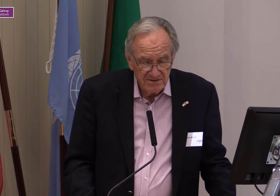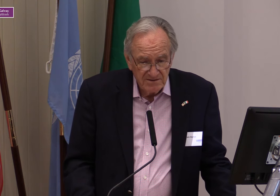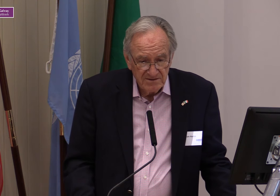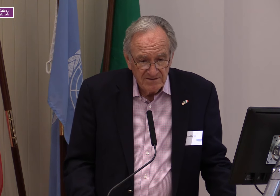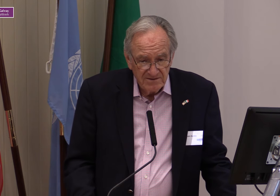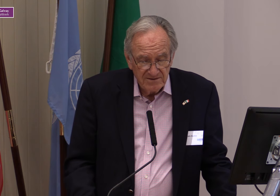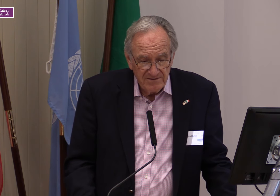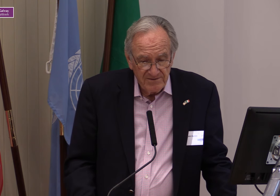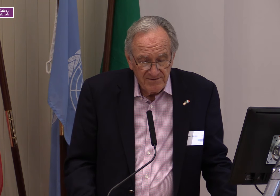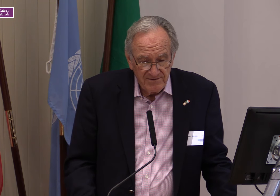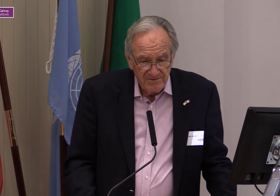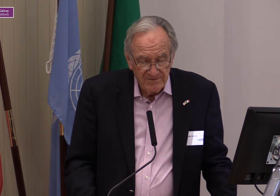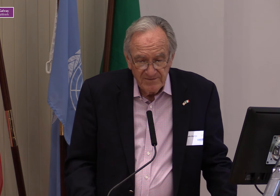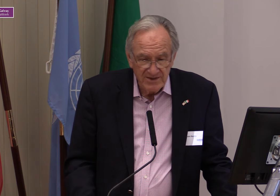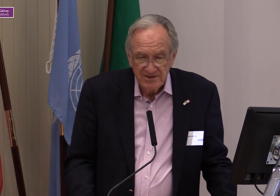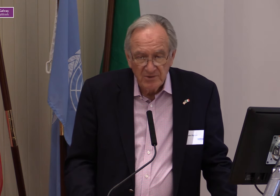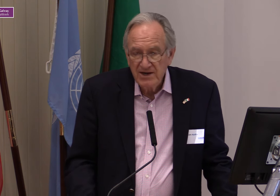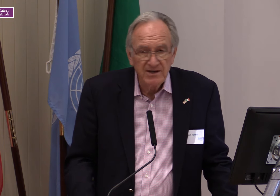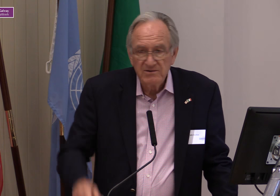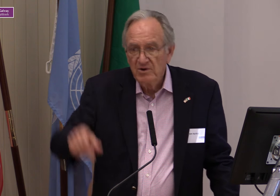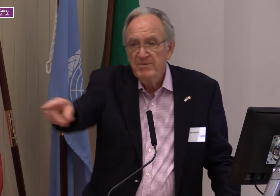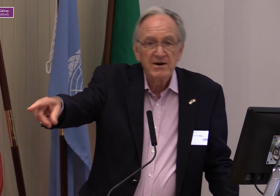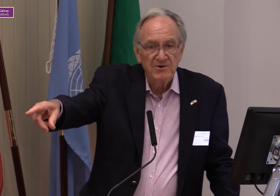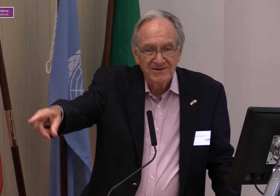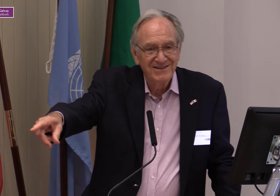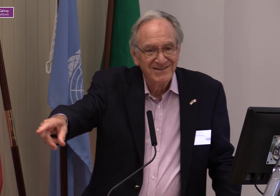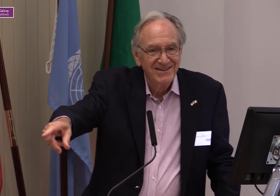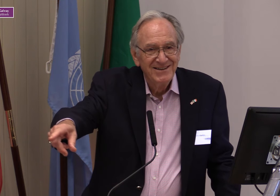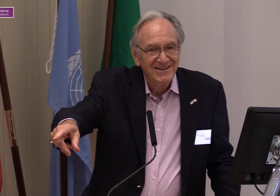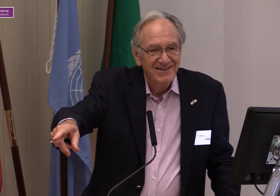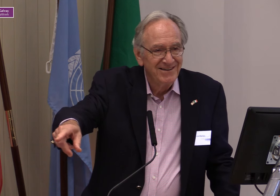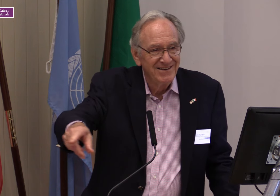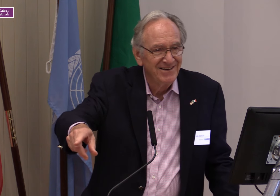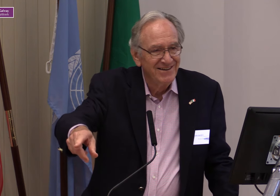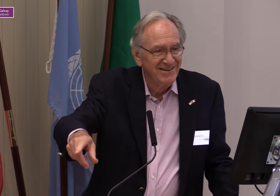They said okay then you're a baker!